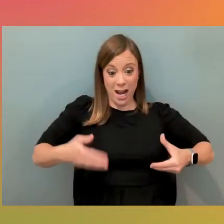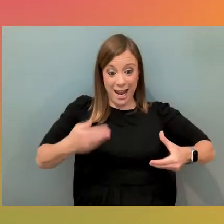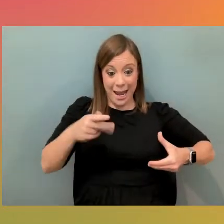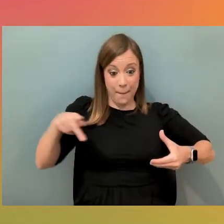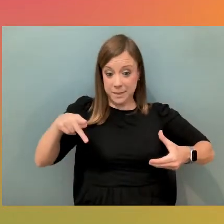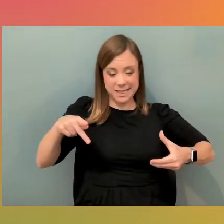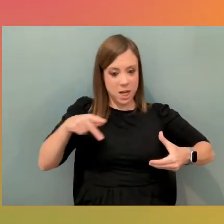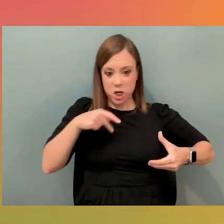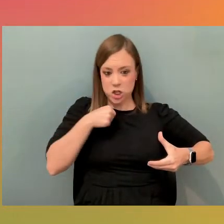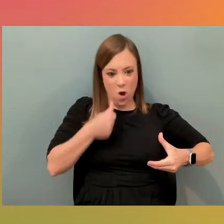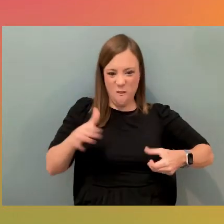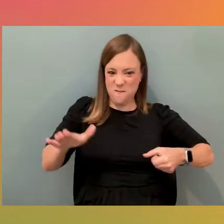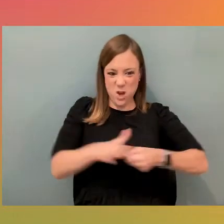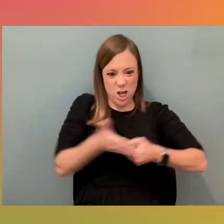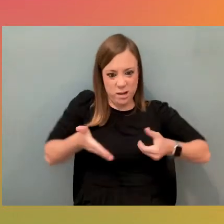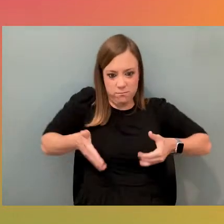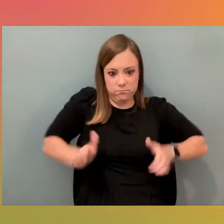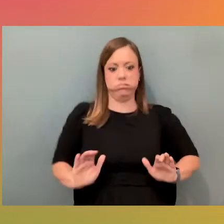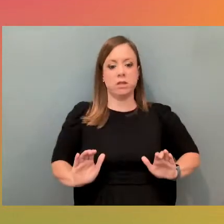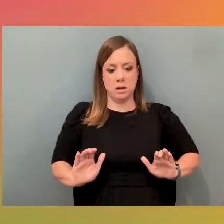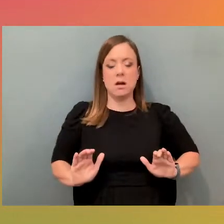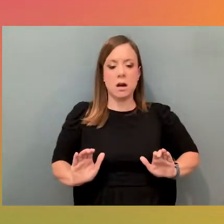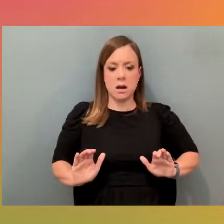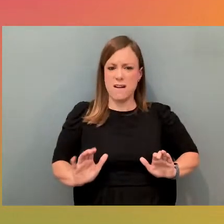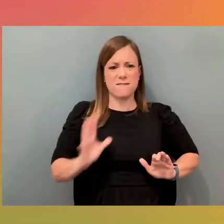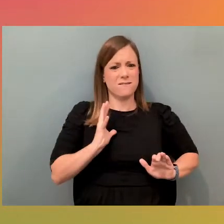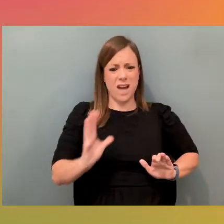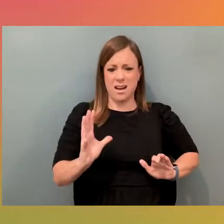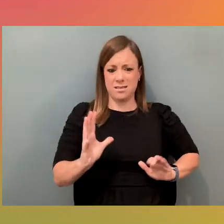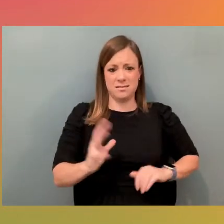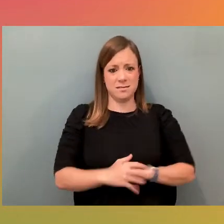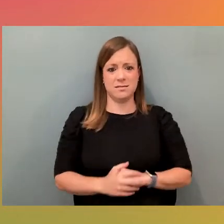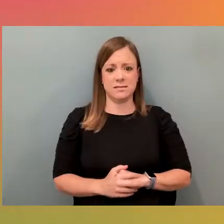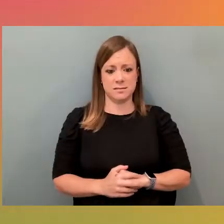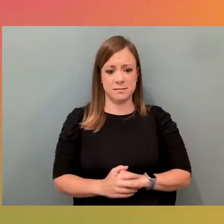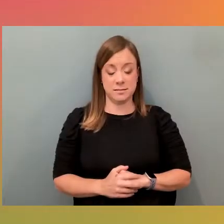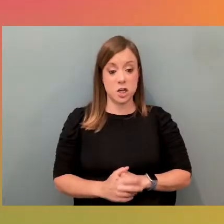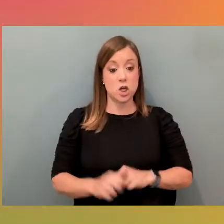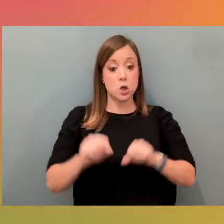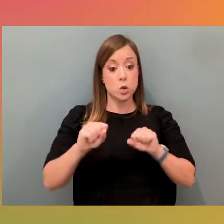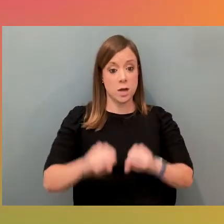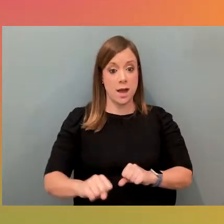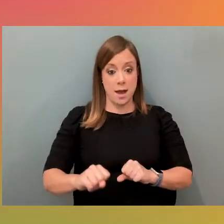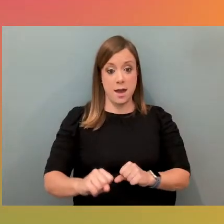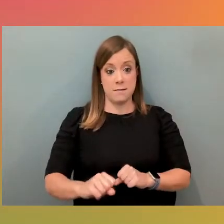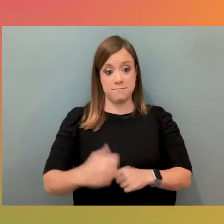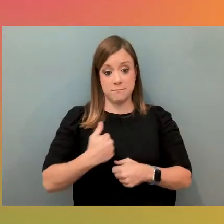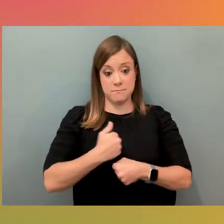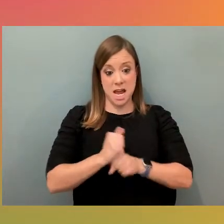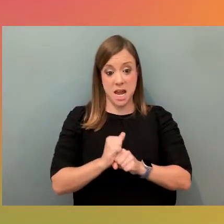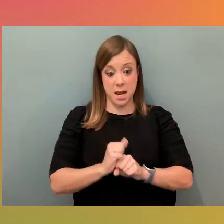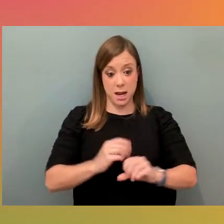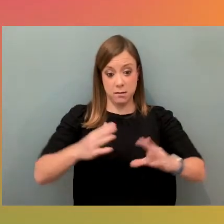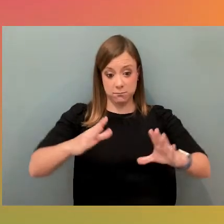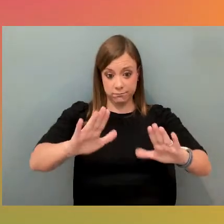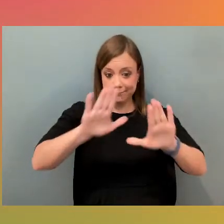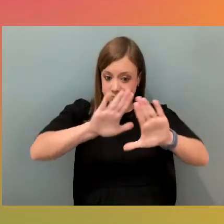YOUR HEAD DOWN. AND IF YOUR HIS DON'T COME TO YOUR HEELS, OR YOUR HEAD DOESN'T COME TO THE GROUND, YOU